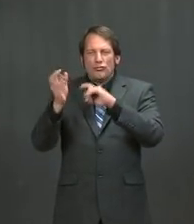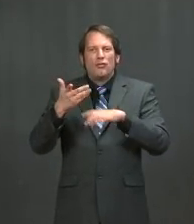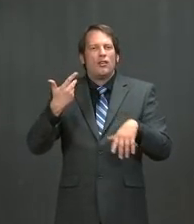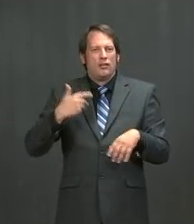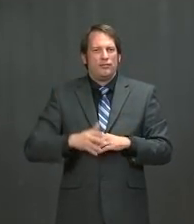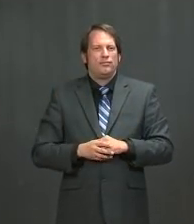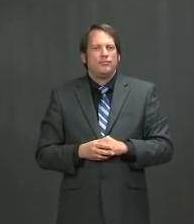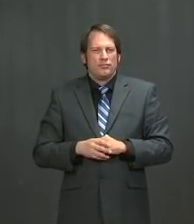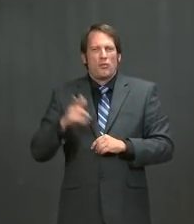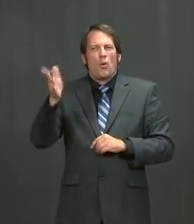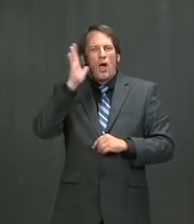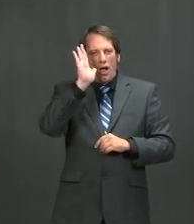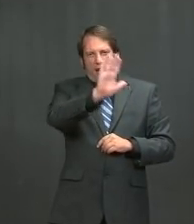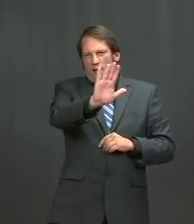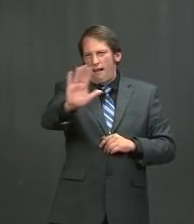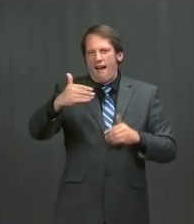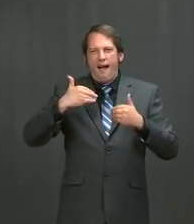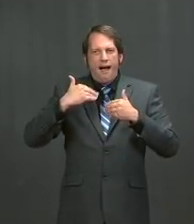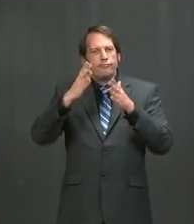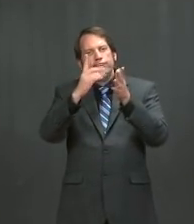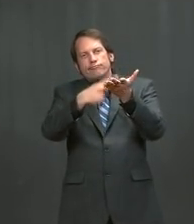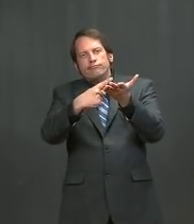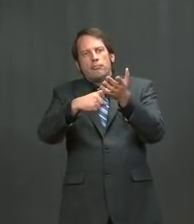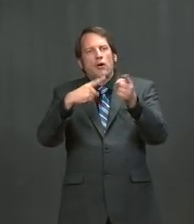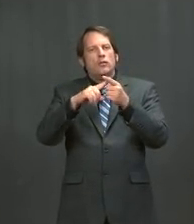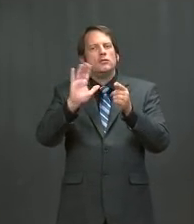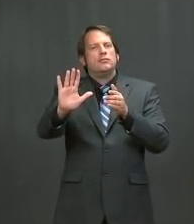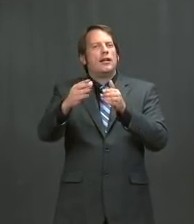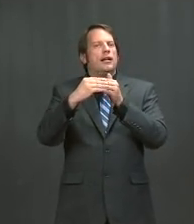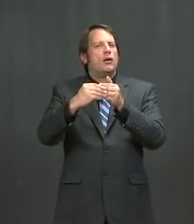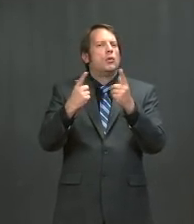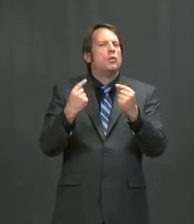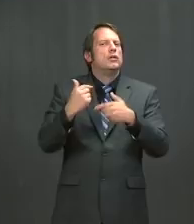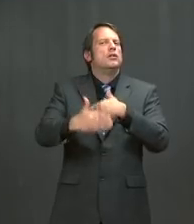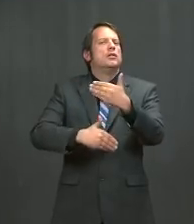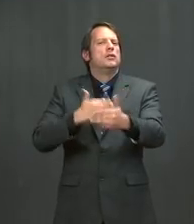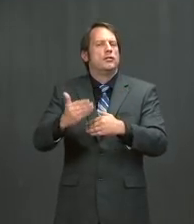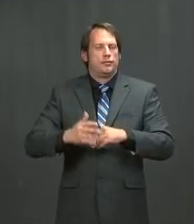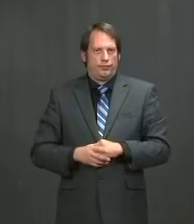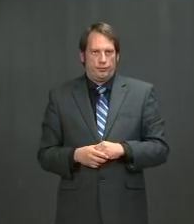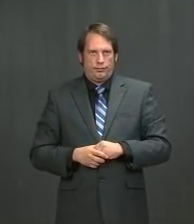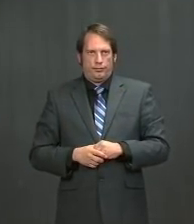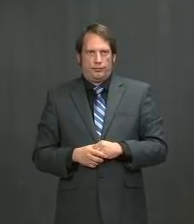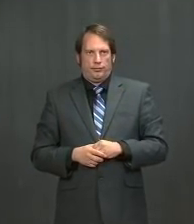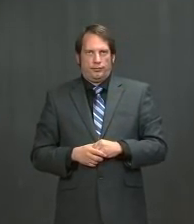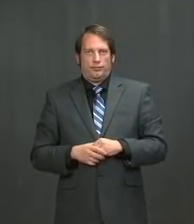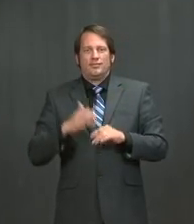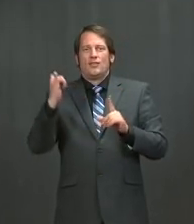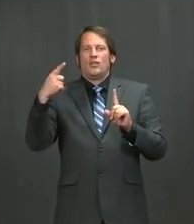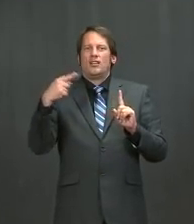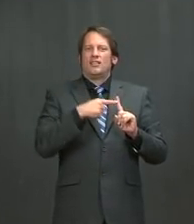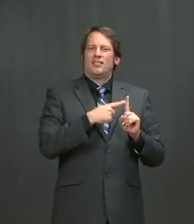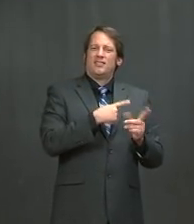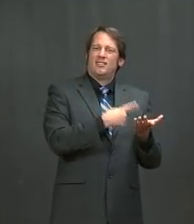The Press: And just back on Senator Blunt's proposal about a smaller package: Is it out of the question for the White House to split up the infrastructure package,